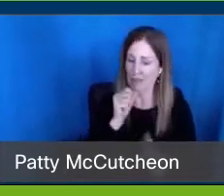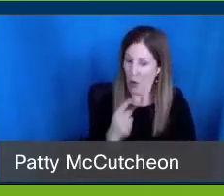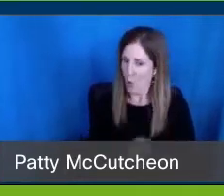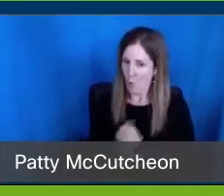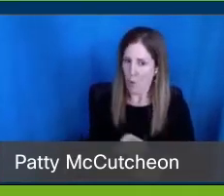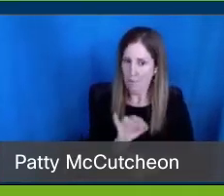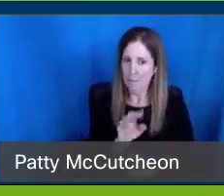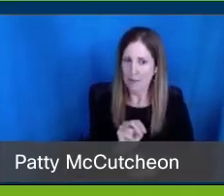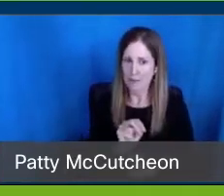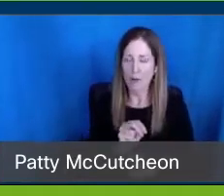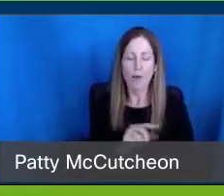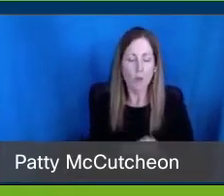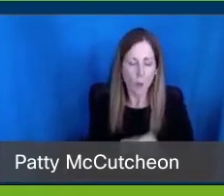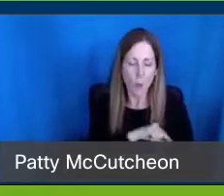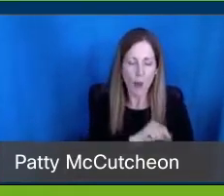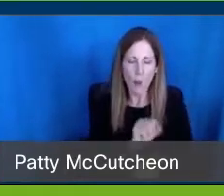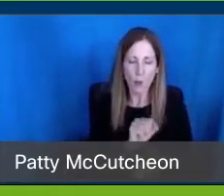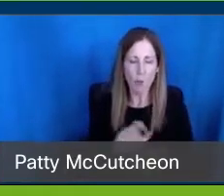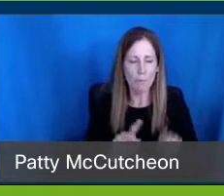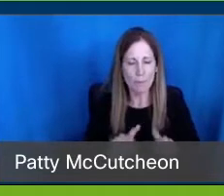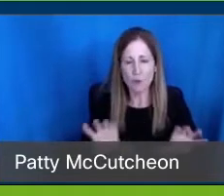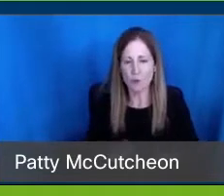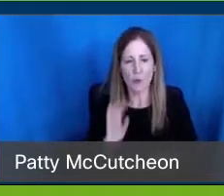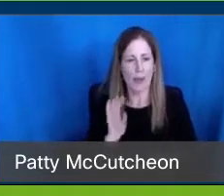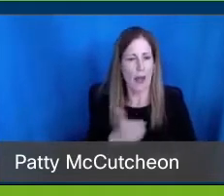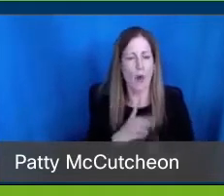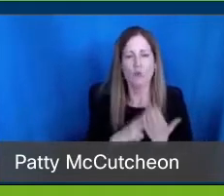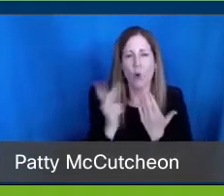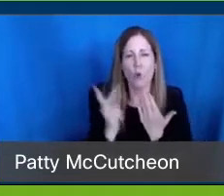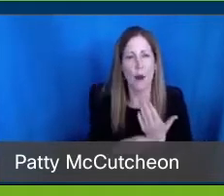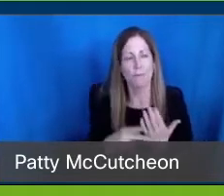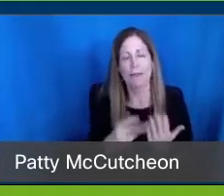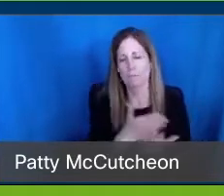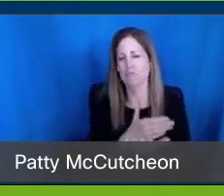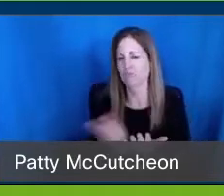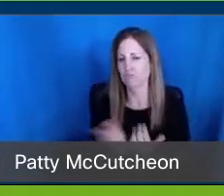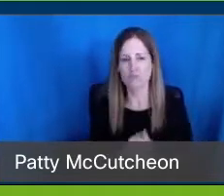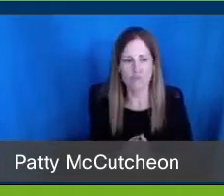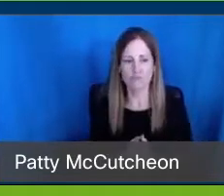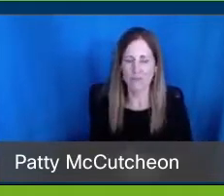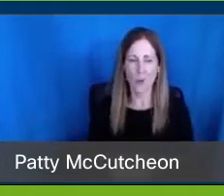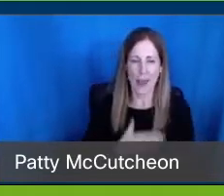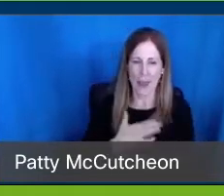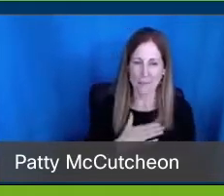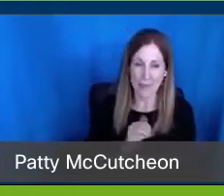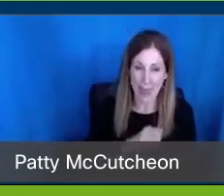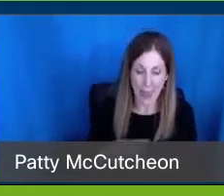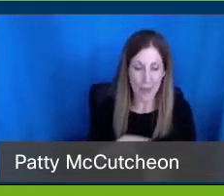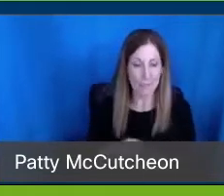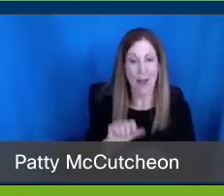out volunteers do and for the breadth of our programming. And we're happy that the apps, the Alexa skill, the online stream...